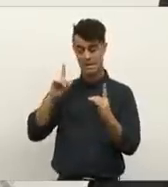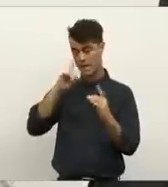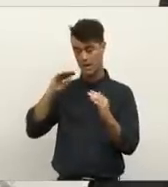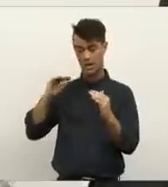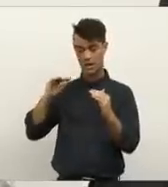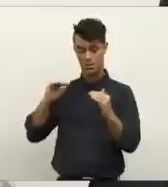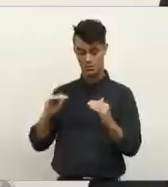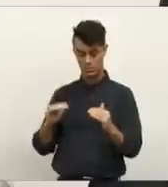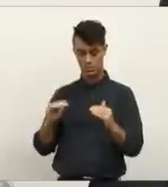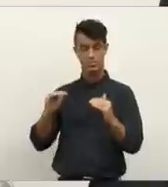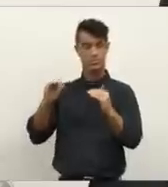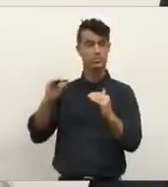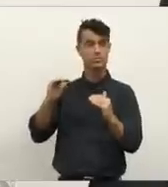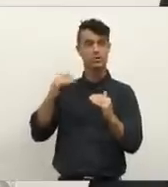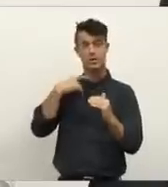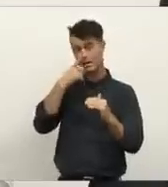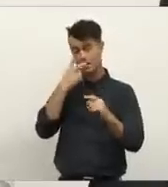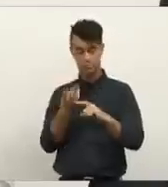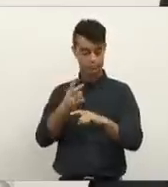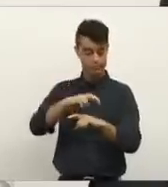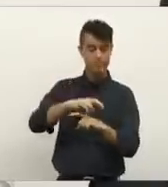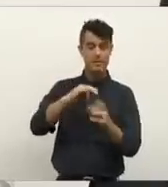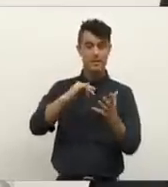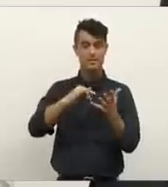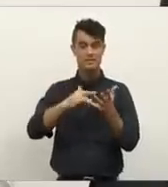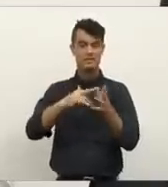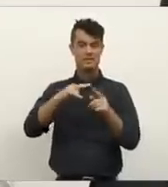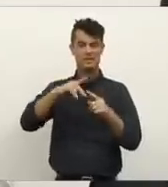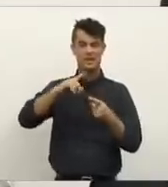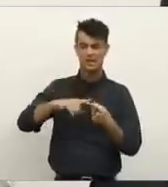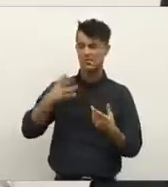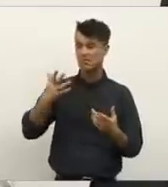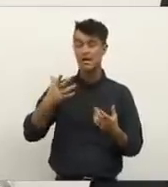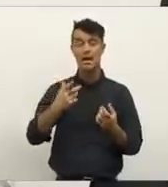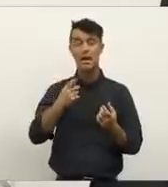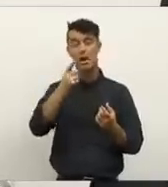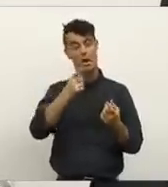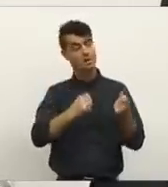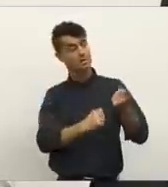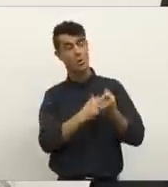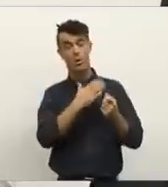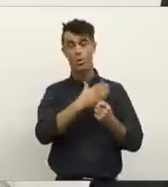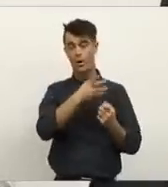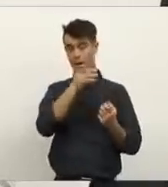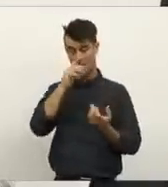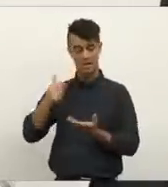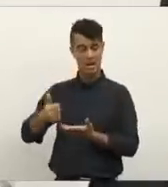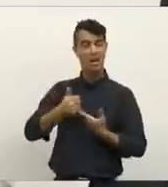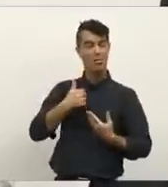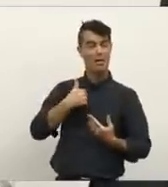and support workers can assist me safely. But then, even smaller things like light bulbs